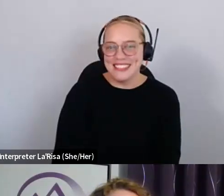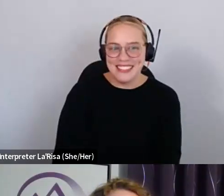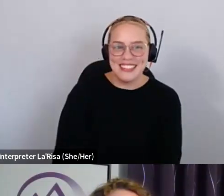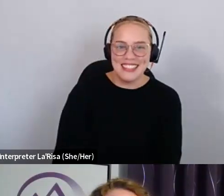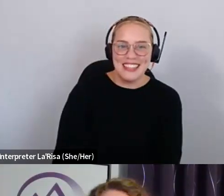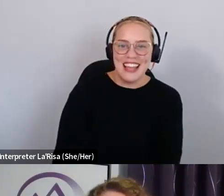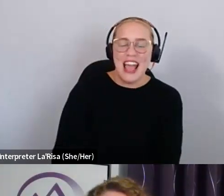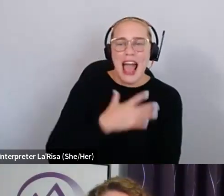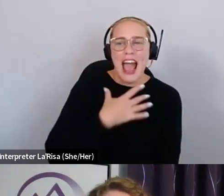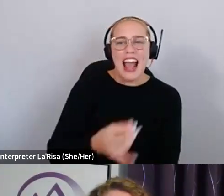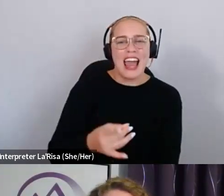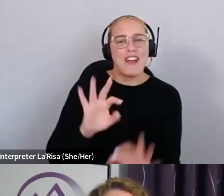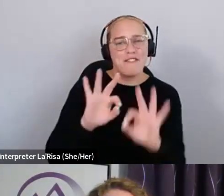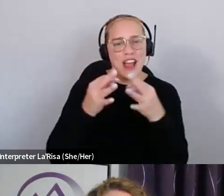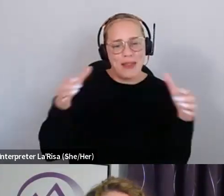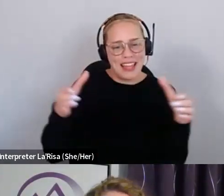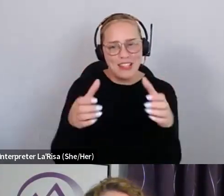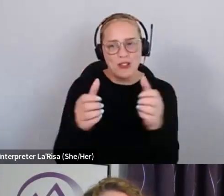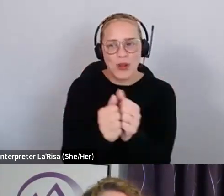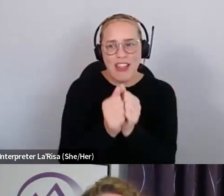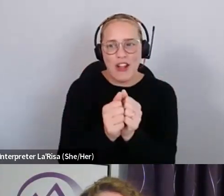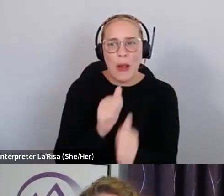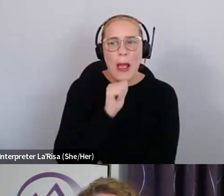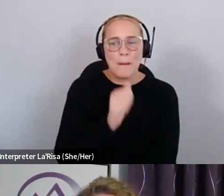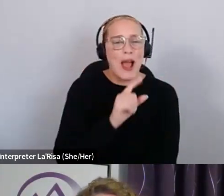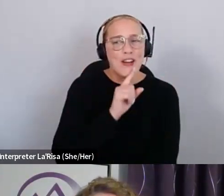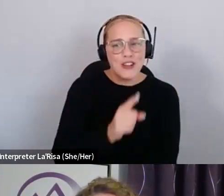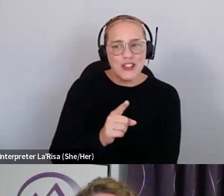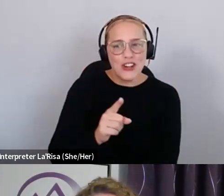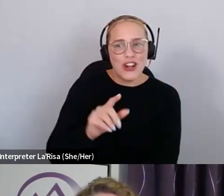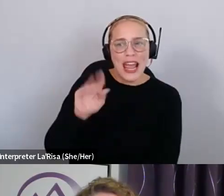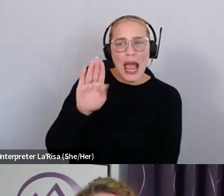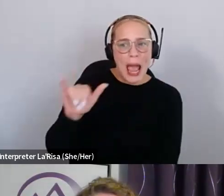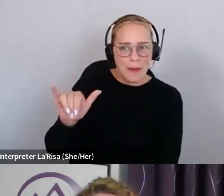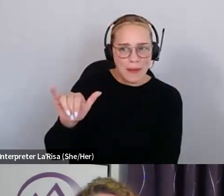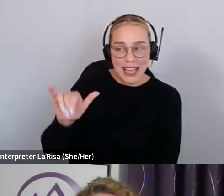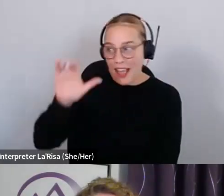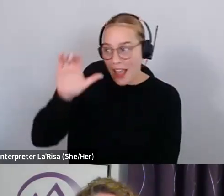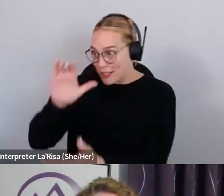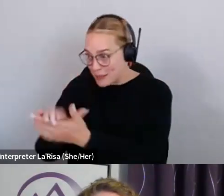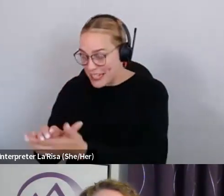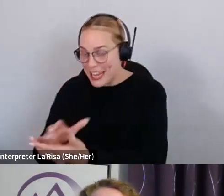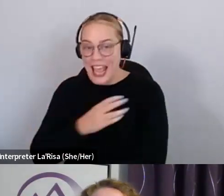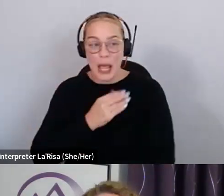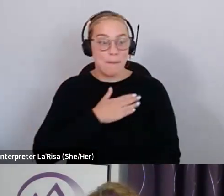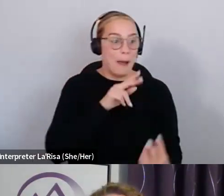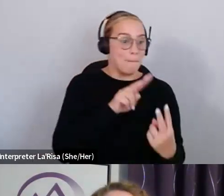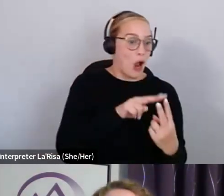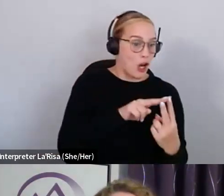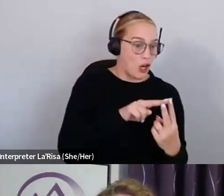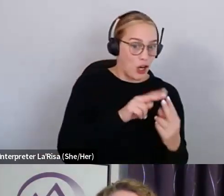I think you are marriage material, though. I like to